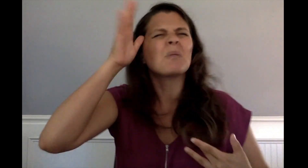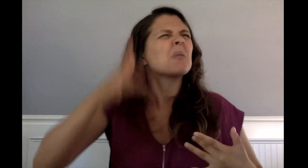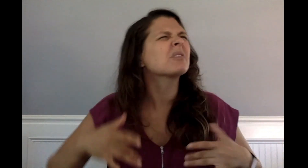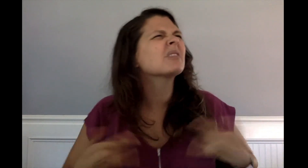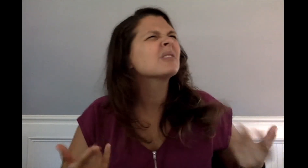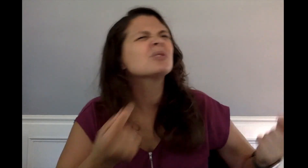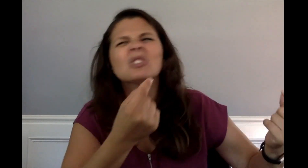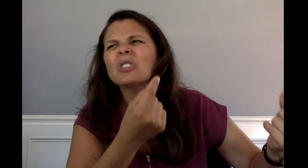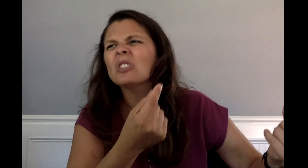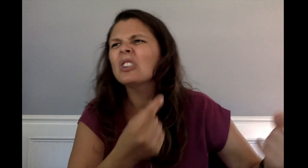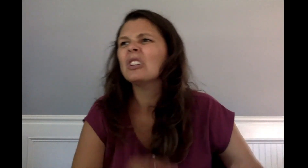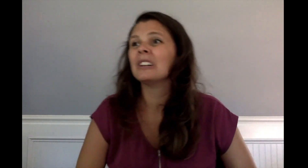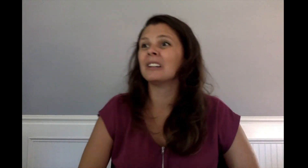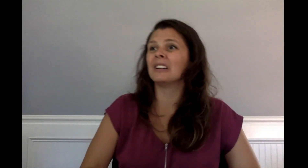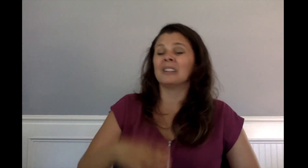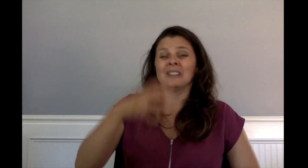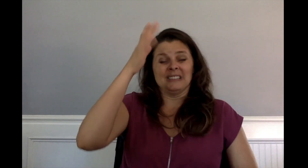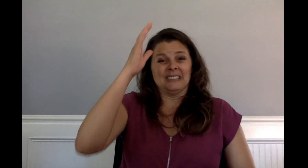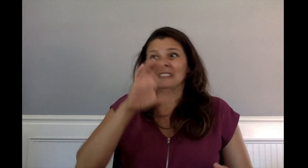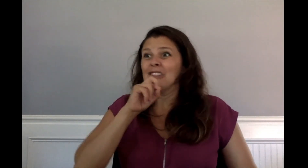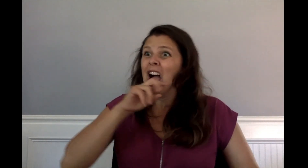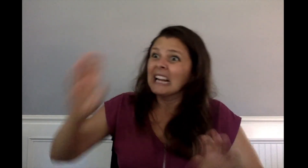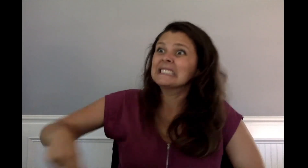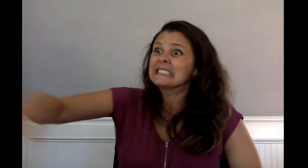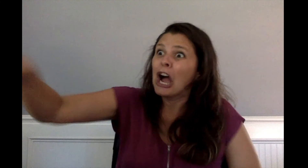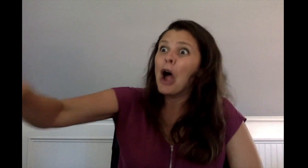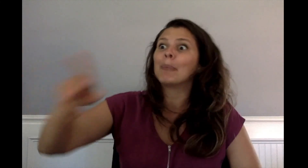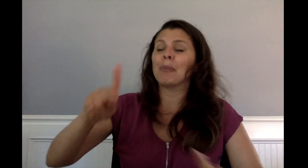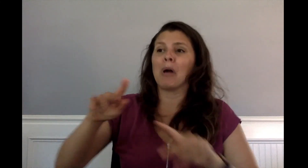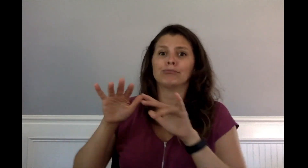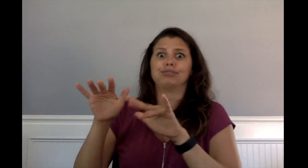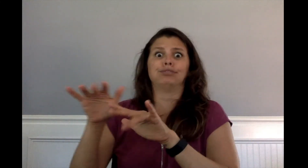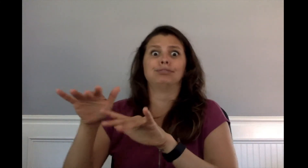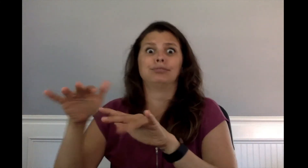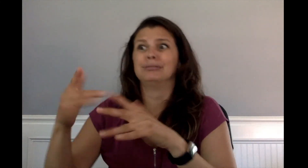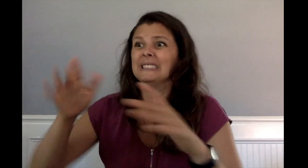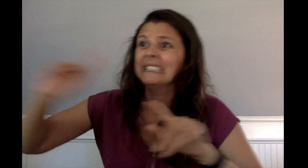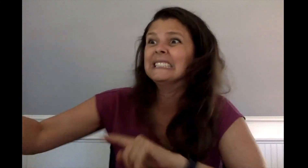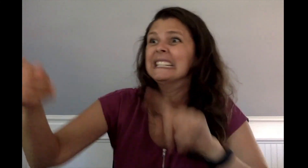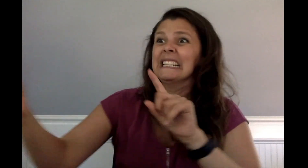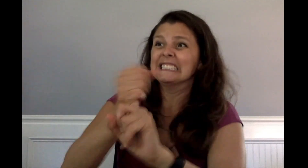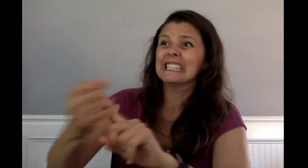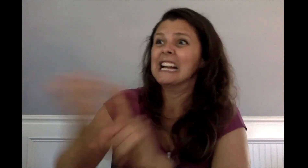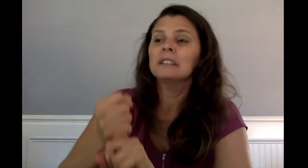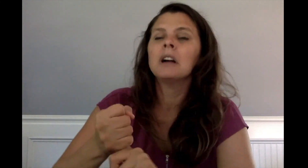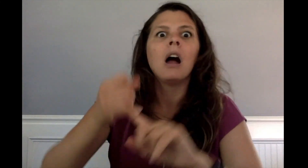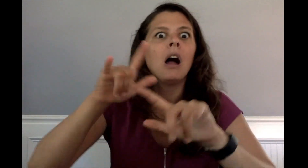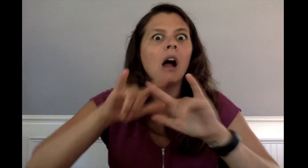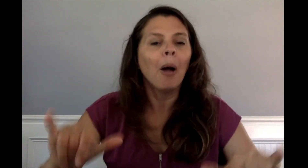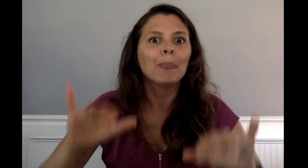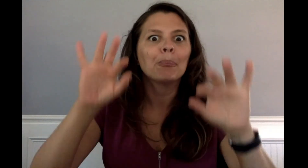"What's going on?" Grandpa Sol signed to Frog as people hurried up the stairs toward them.